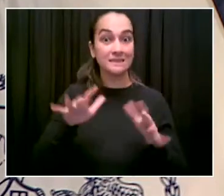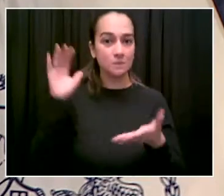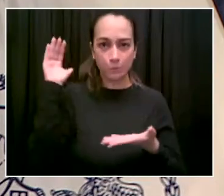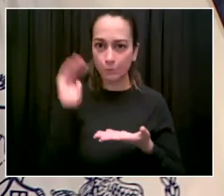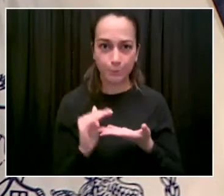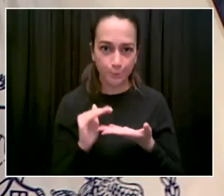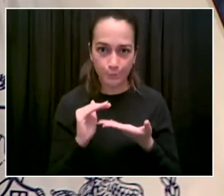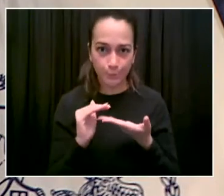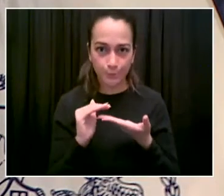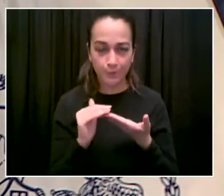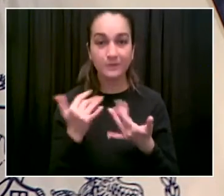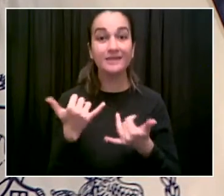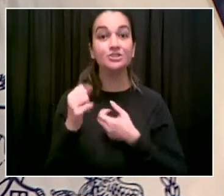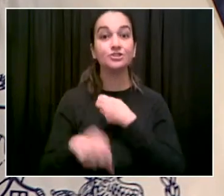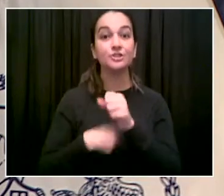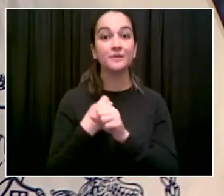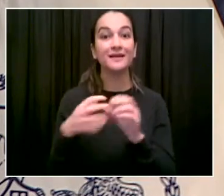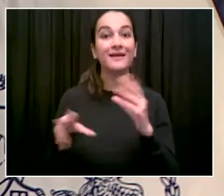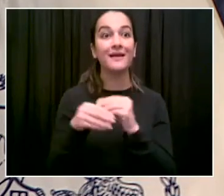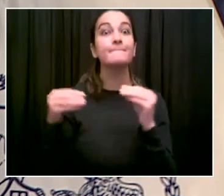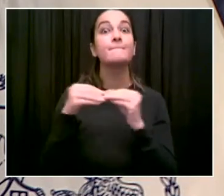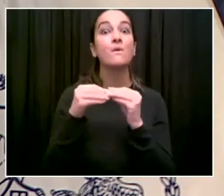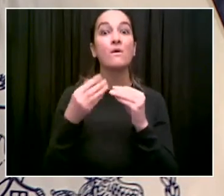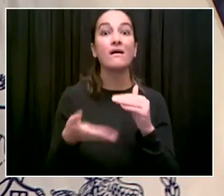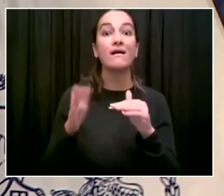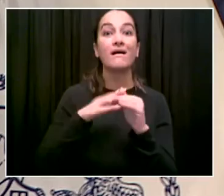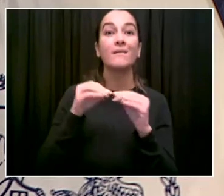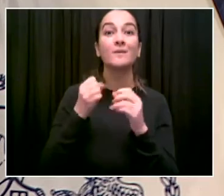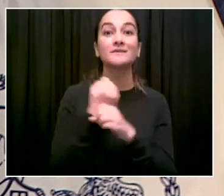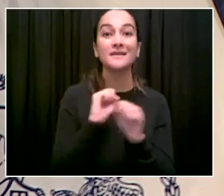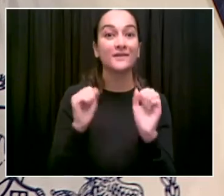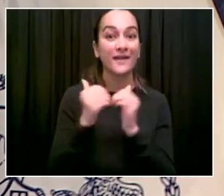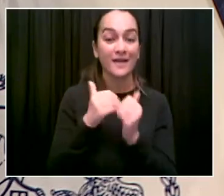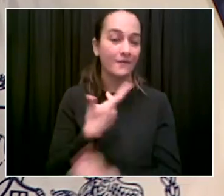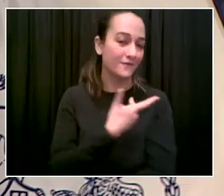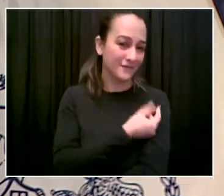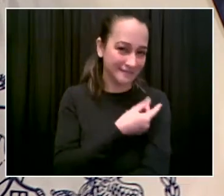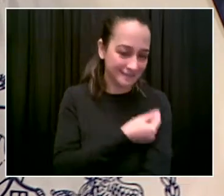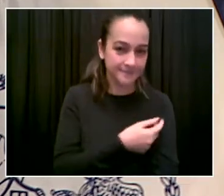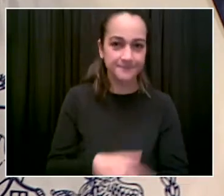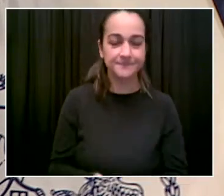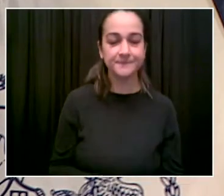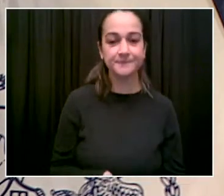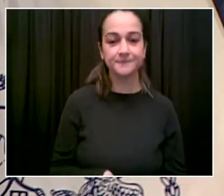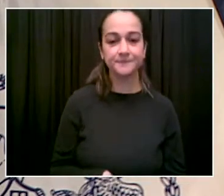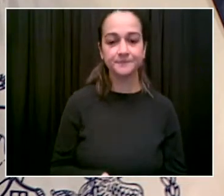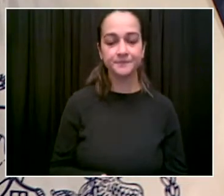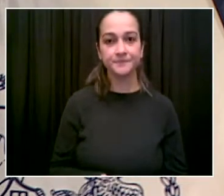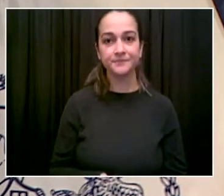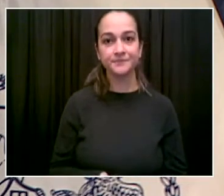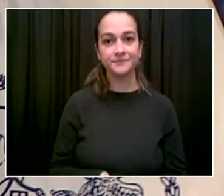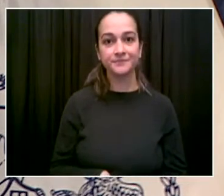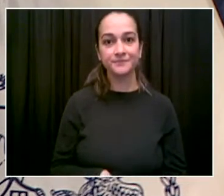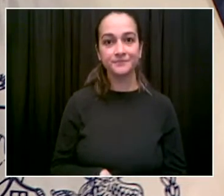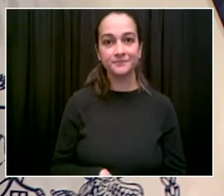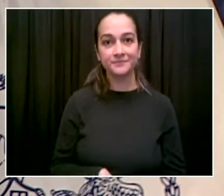GOLD STANDARD, D ANIT WORKED. WE SAW IT WORK.